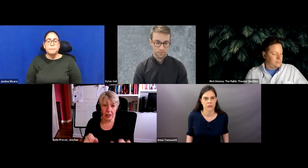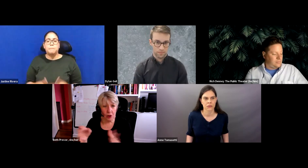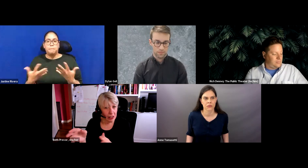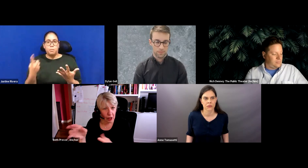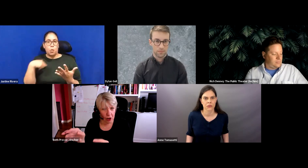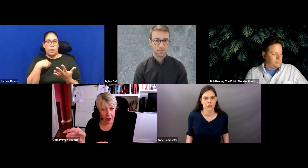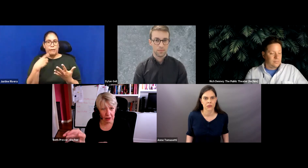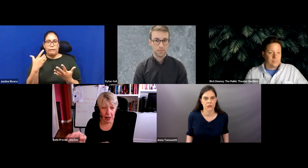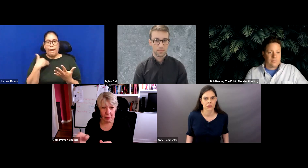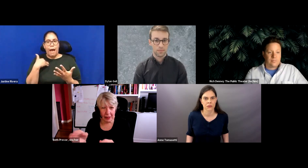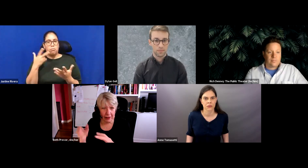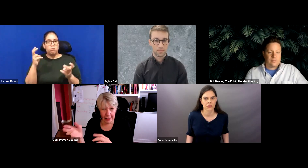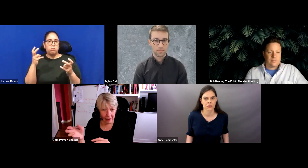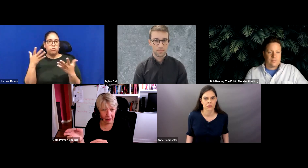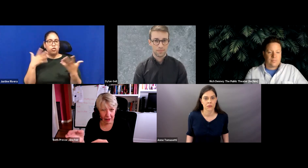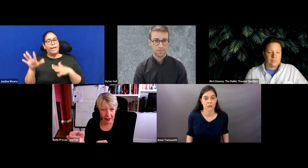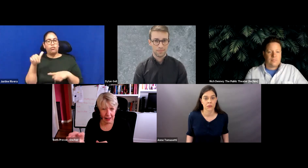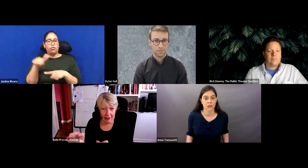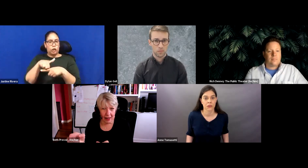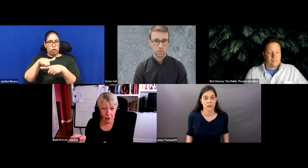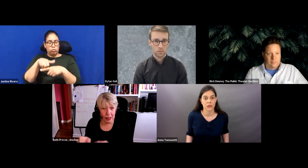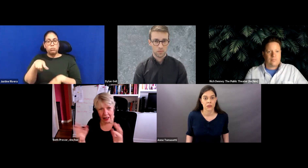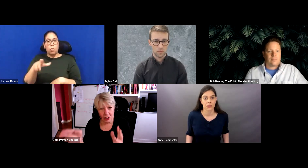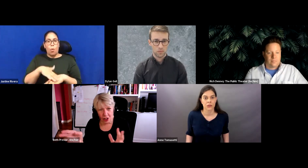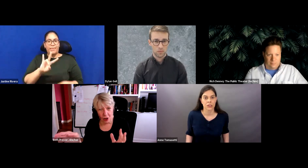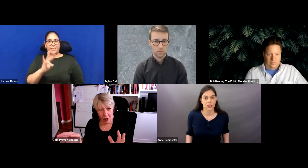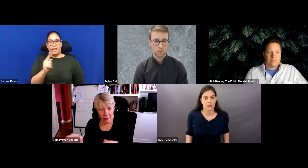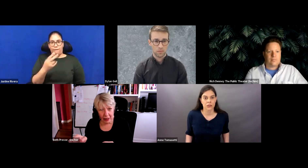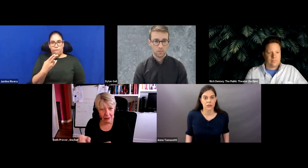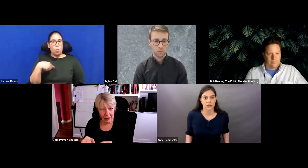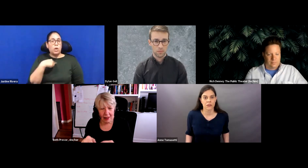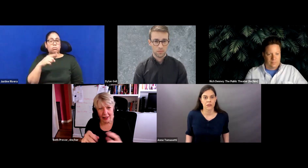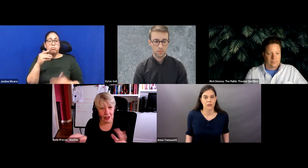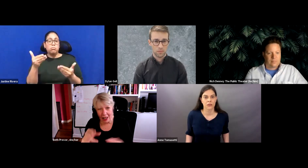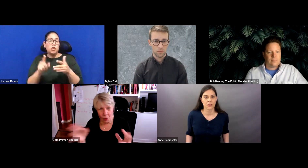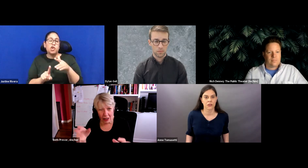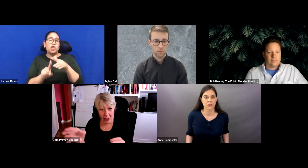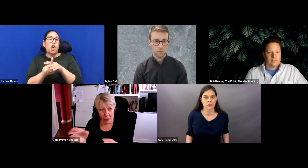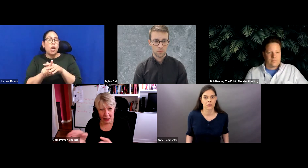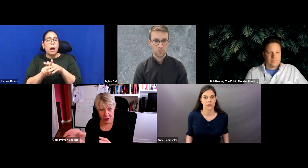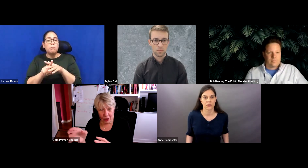was a dress rehearsal, probably on the 7th, I think, that we kind of just showed up and just kind of watched everybody do